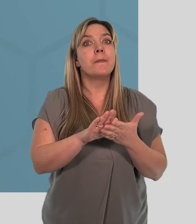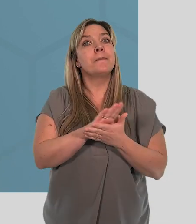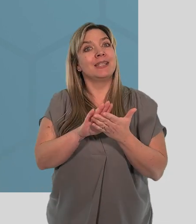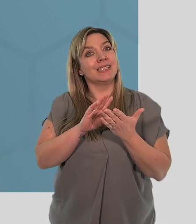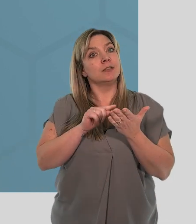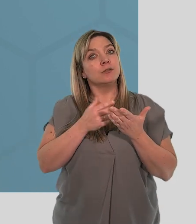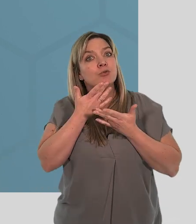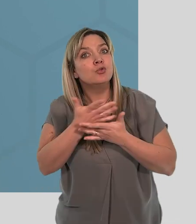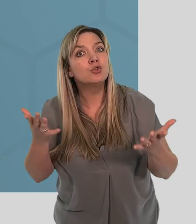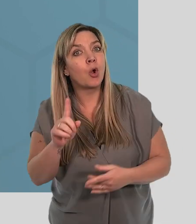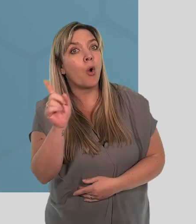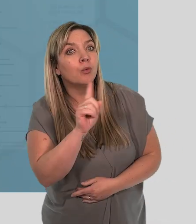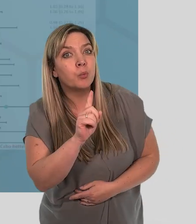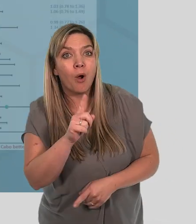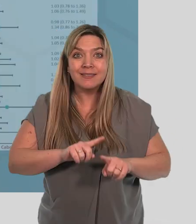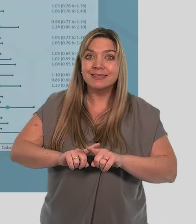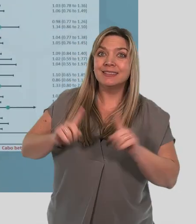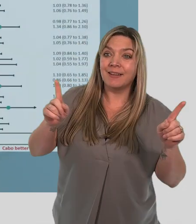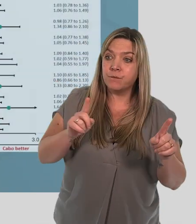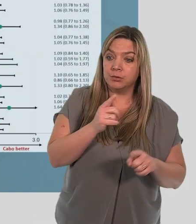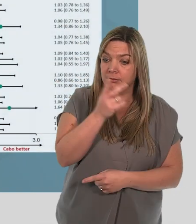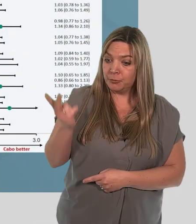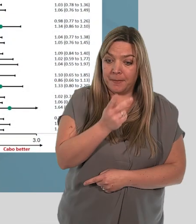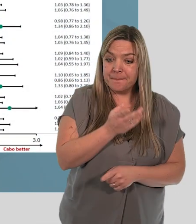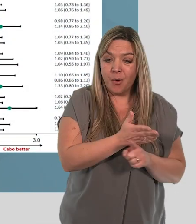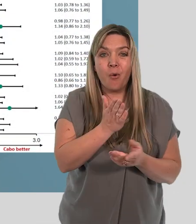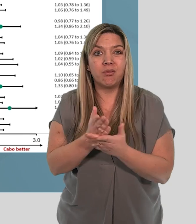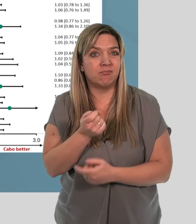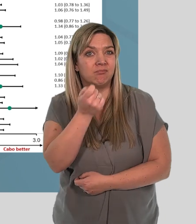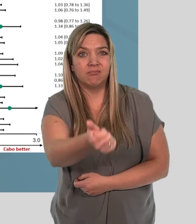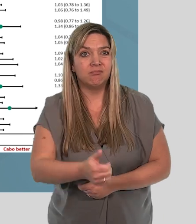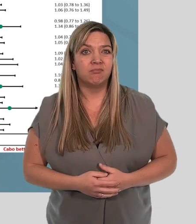be specific subsets of kidney cancer patients that could benefit from the addition of atezolizumab to